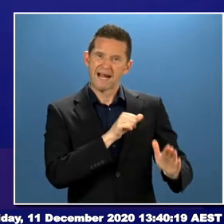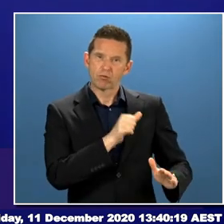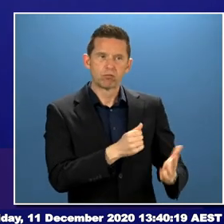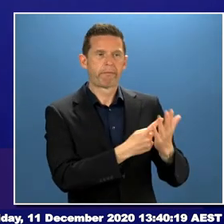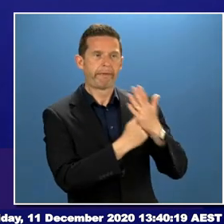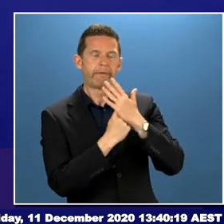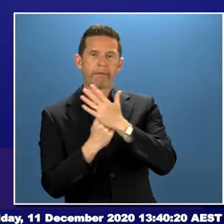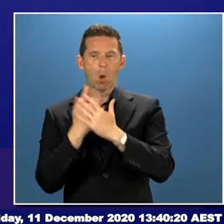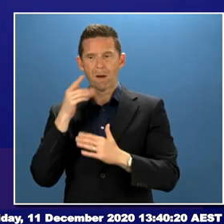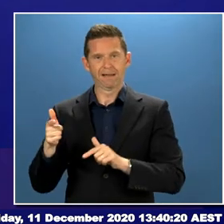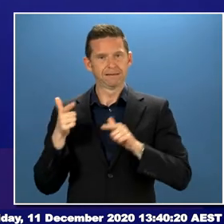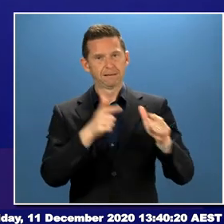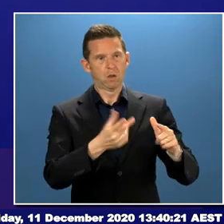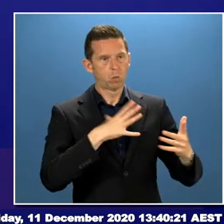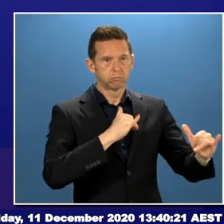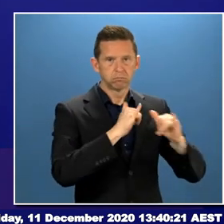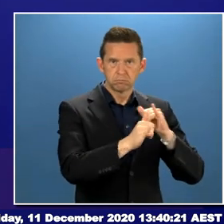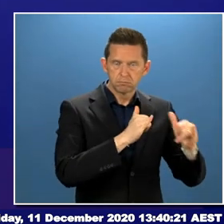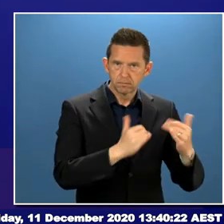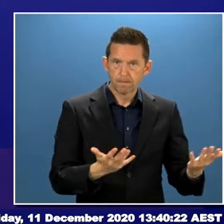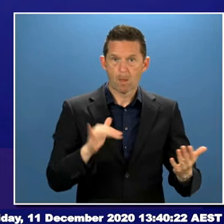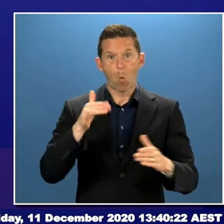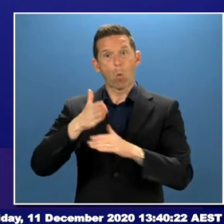when seeking employment or in the workplace.